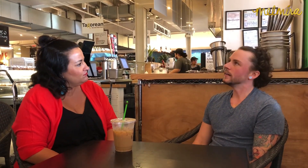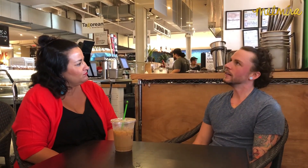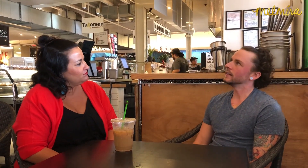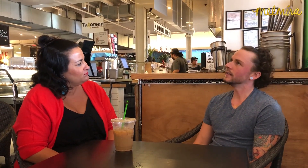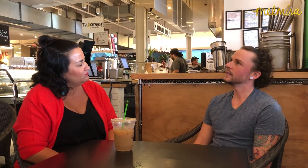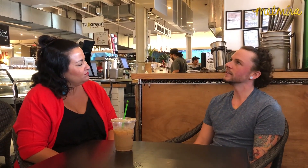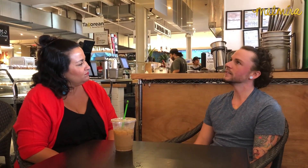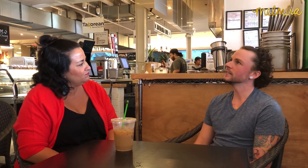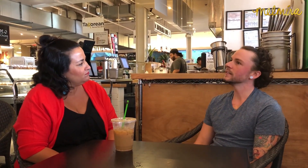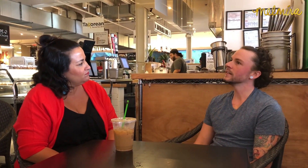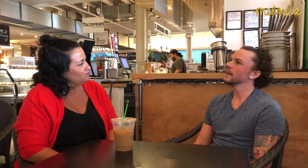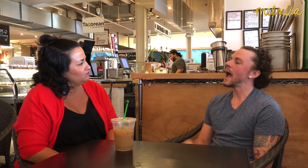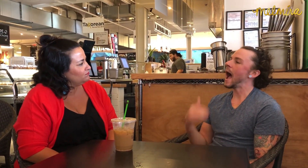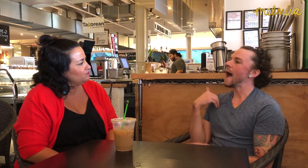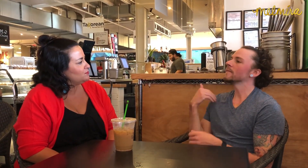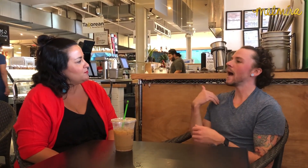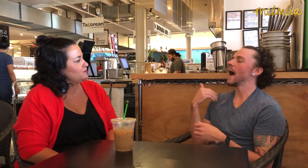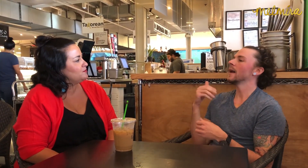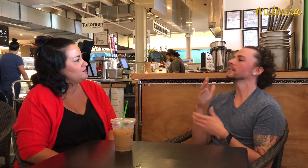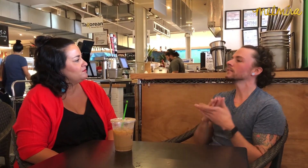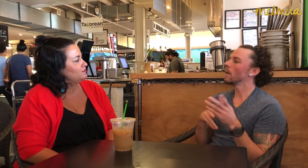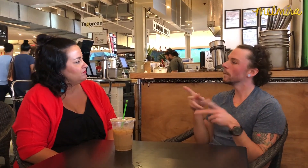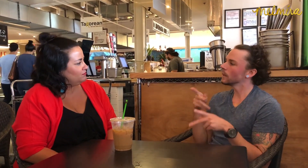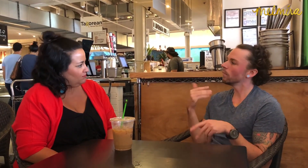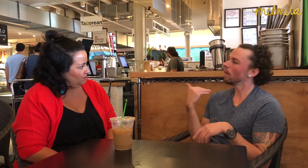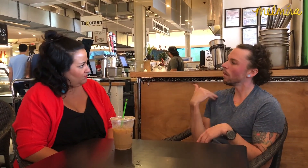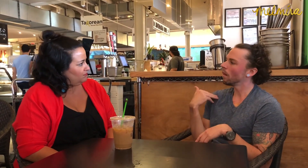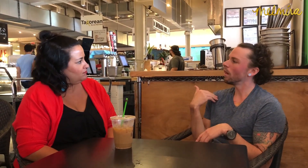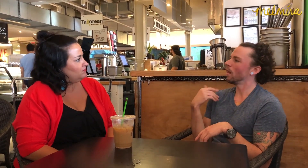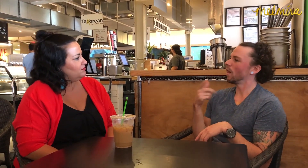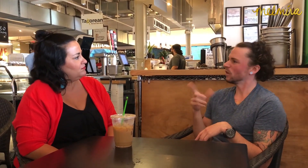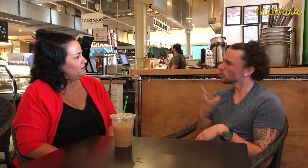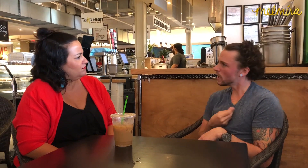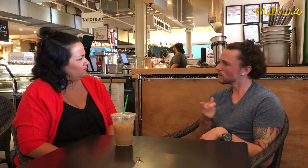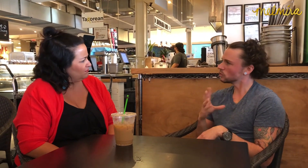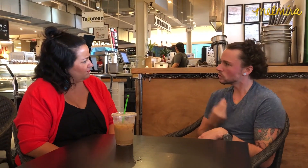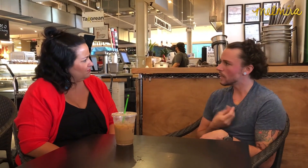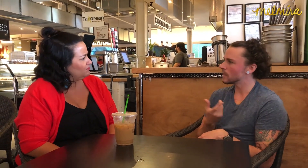I've had some people ask me if I was indeed transgender.